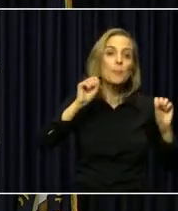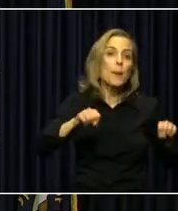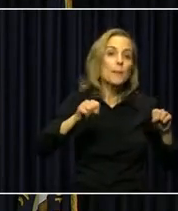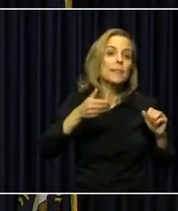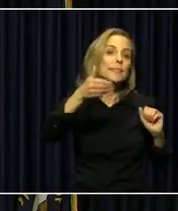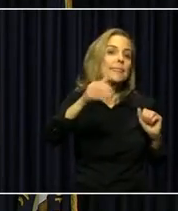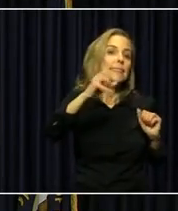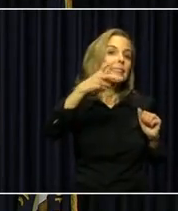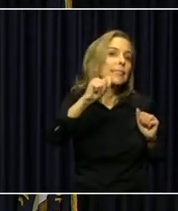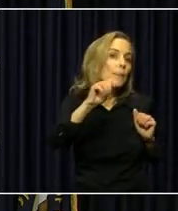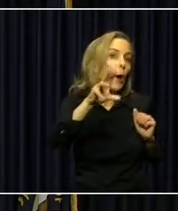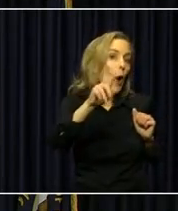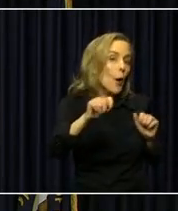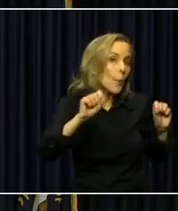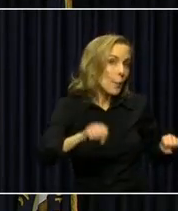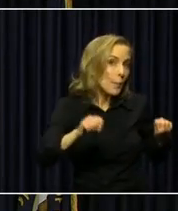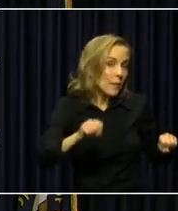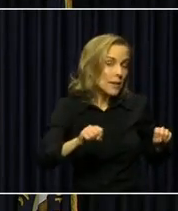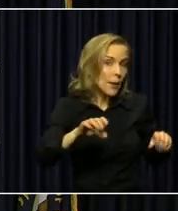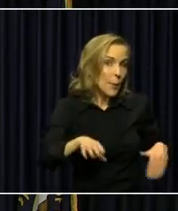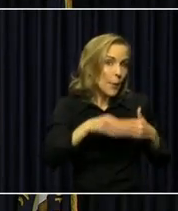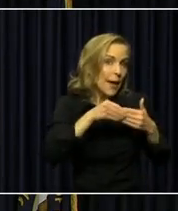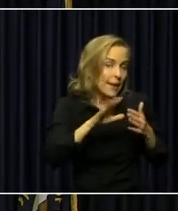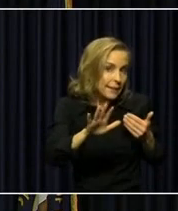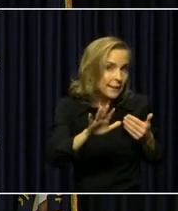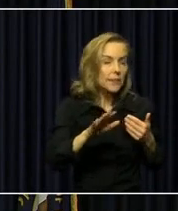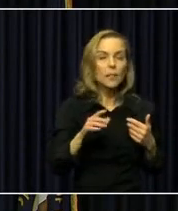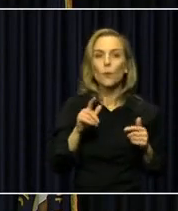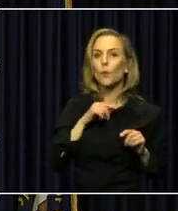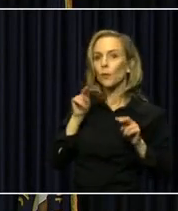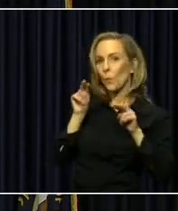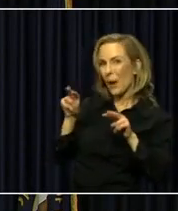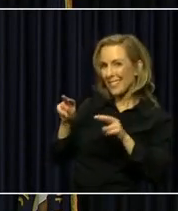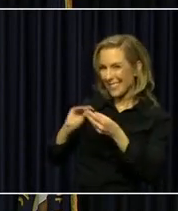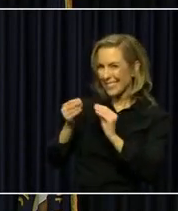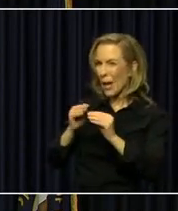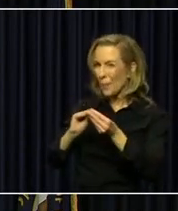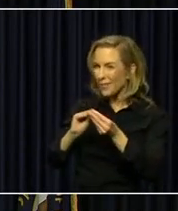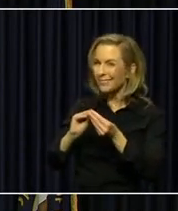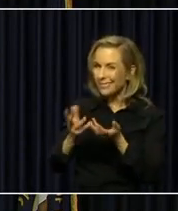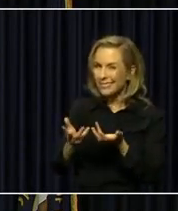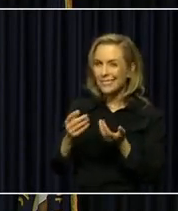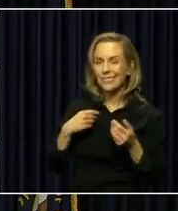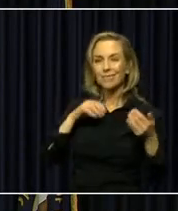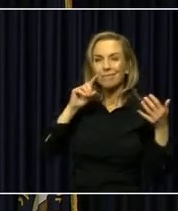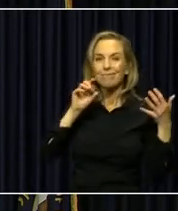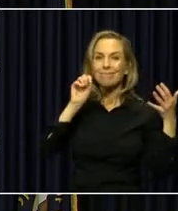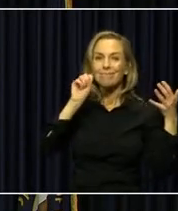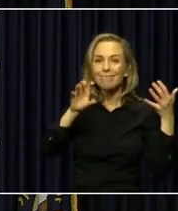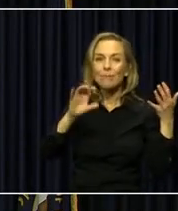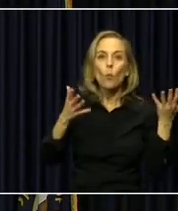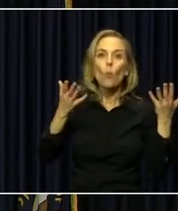AND A WAY TO PRACTICE d FIRST OF ALL, OUR HEALTH CARE SYSTEM HAS DONE AN AMAZING JOB WITH